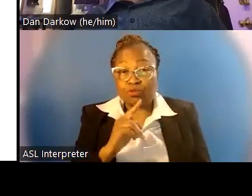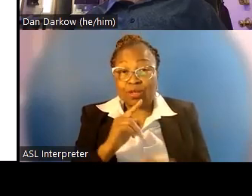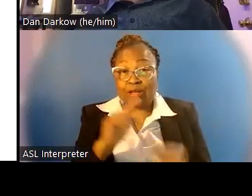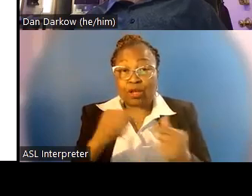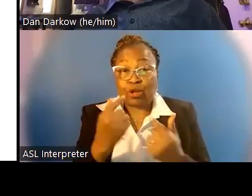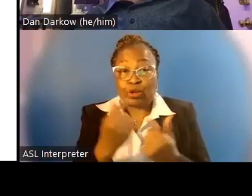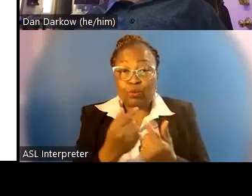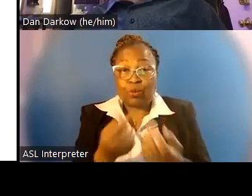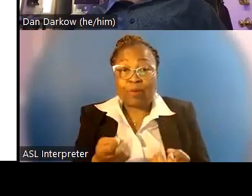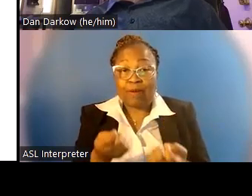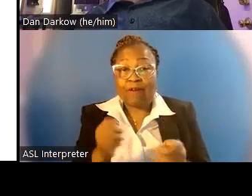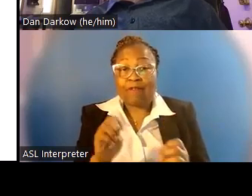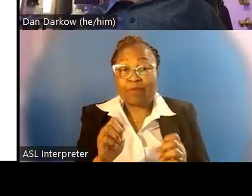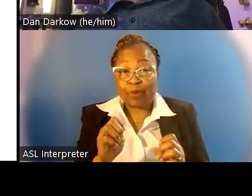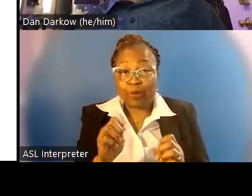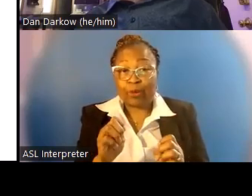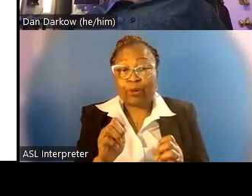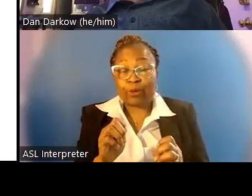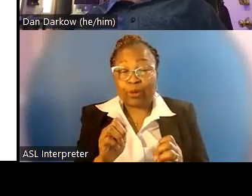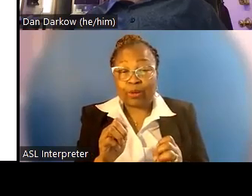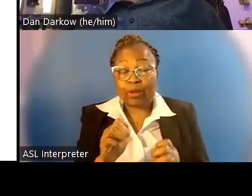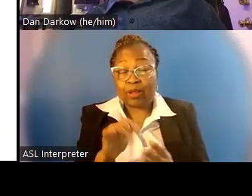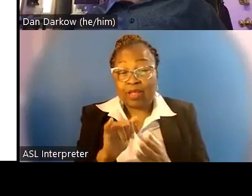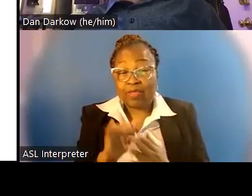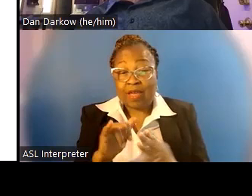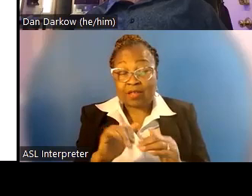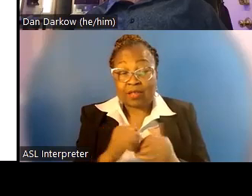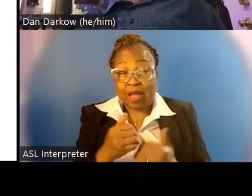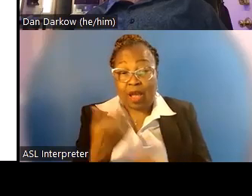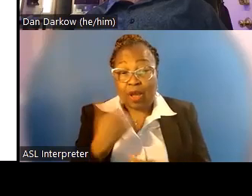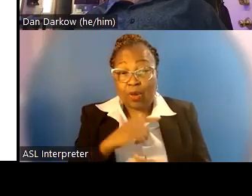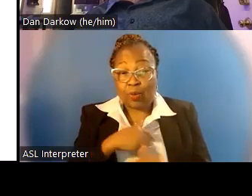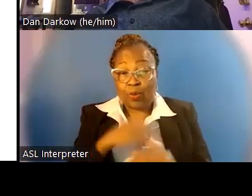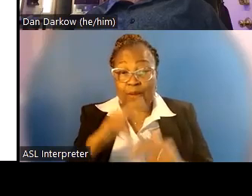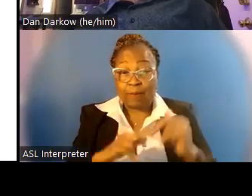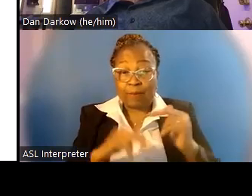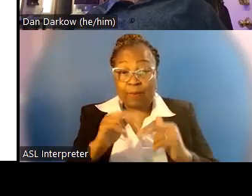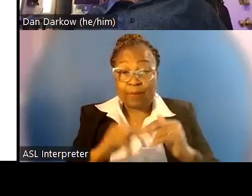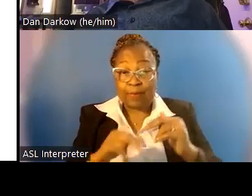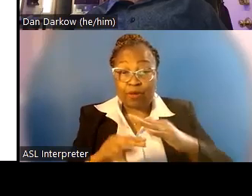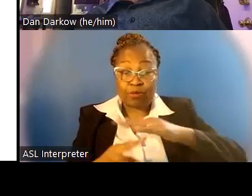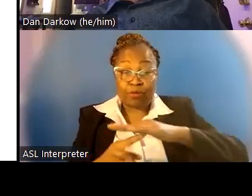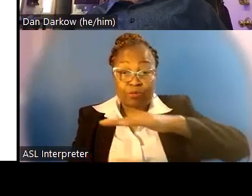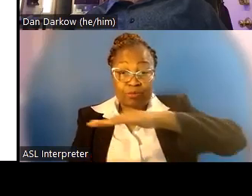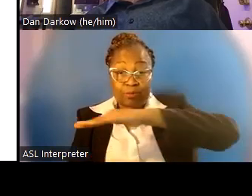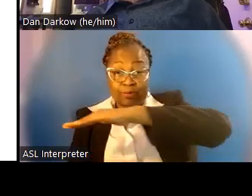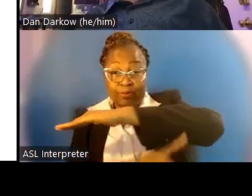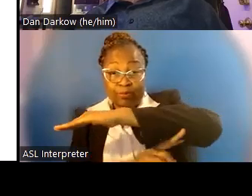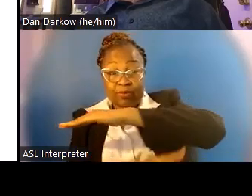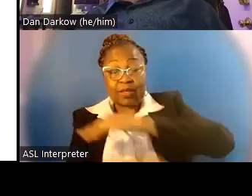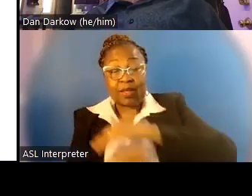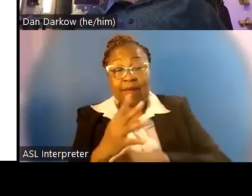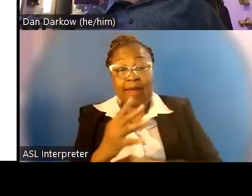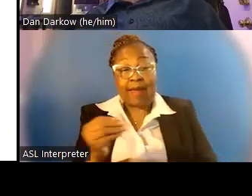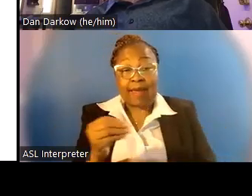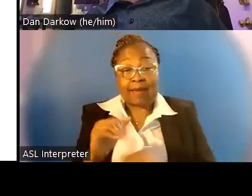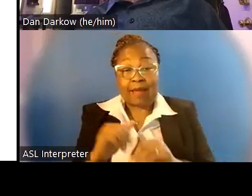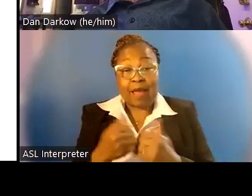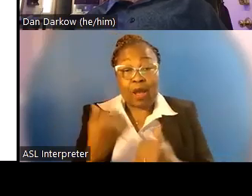and that's how we build those bridges and that's how we reach out to students.